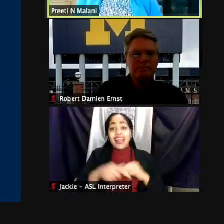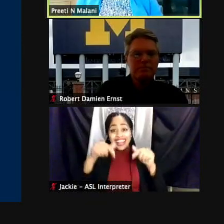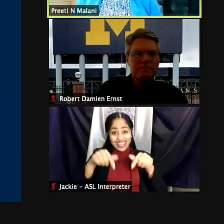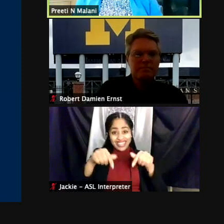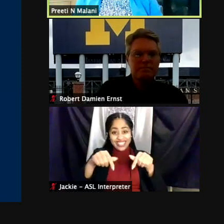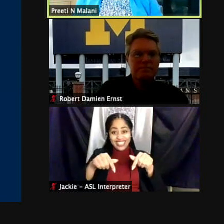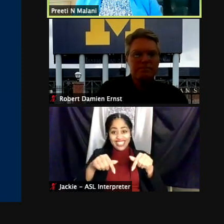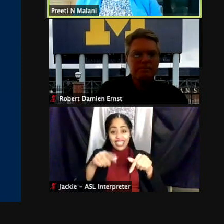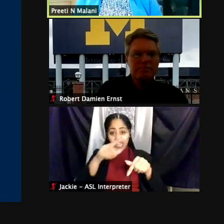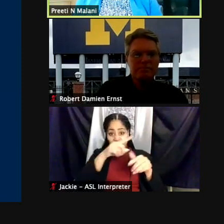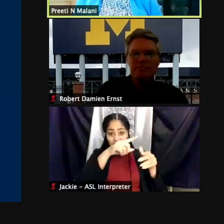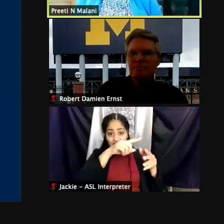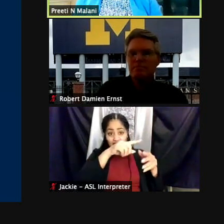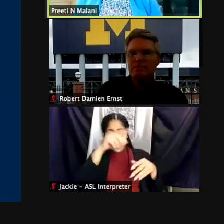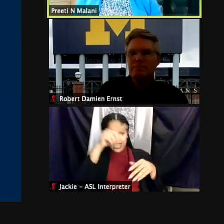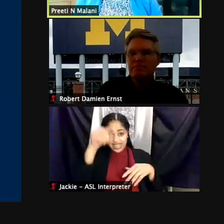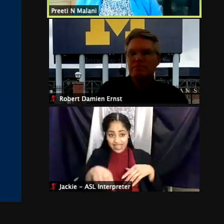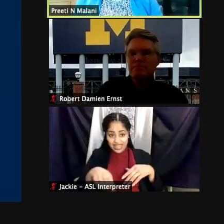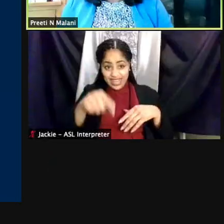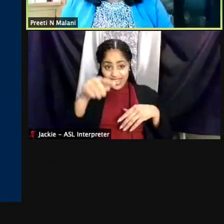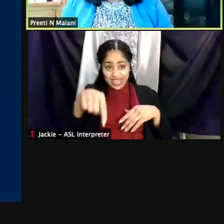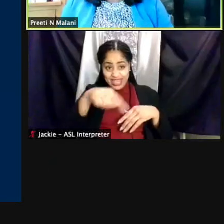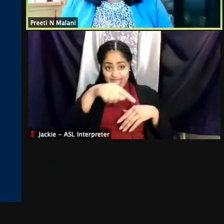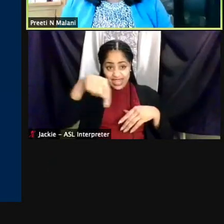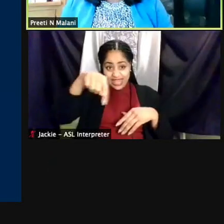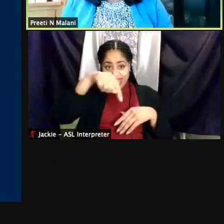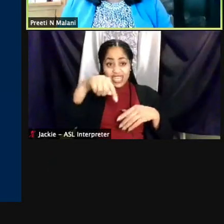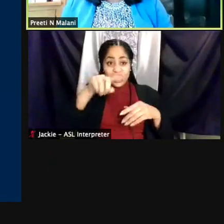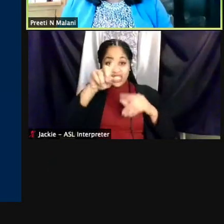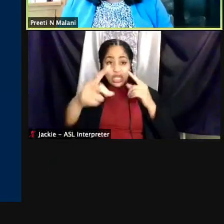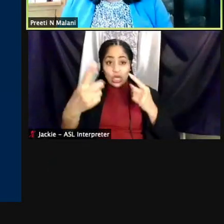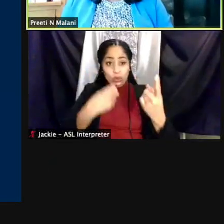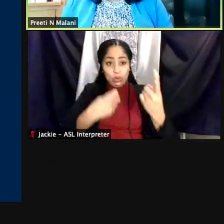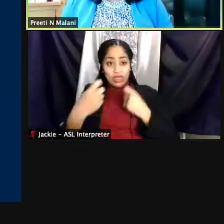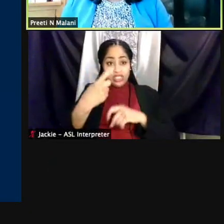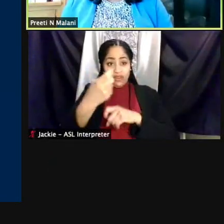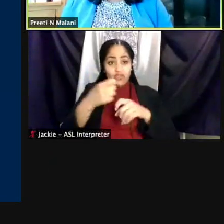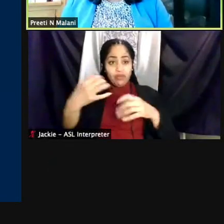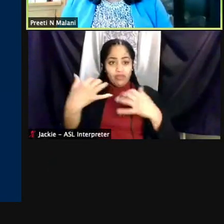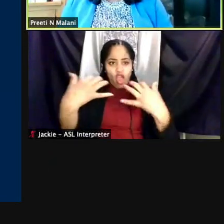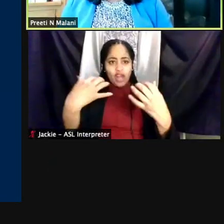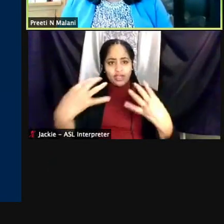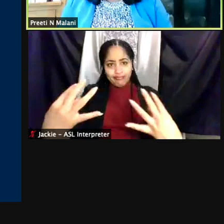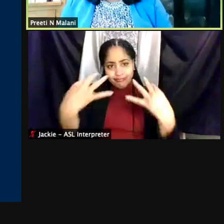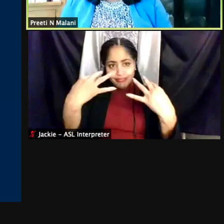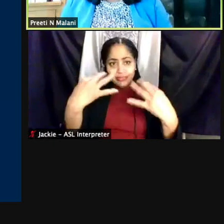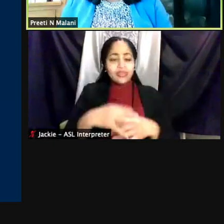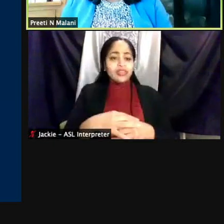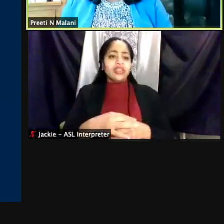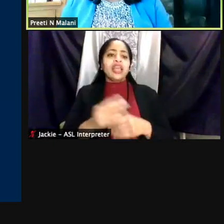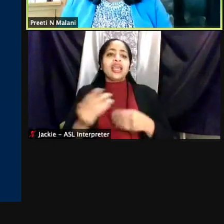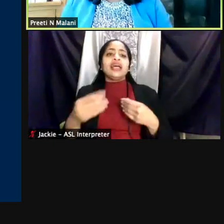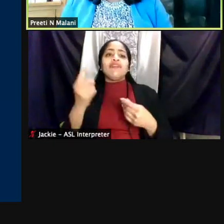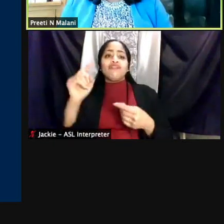These are questions that came in from the audience. The first one is given that Ann Arbor schools are still online